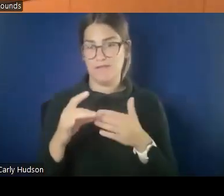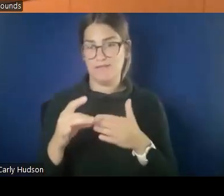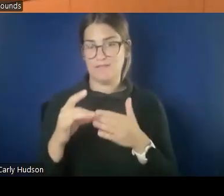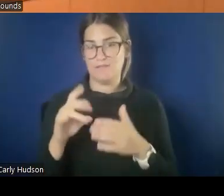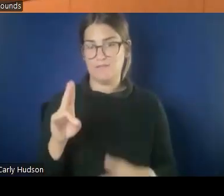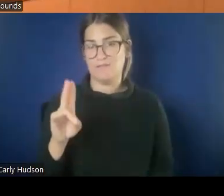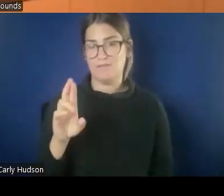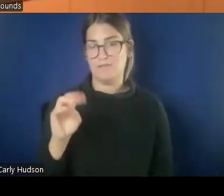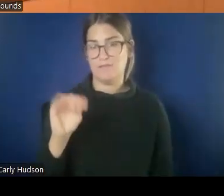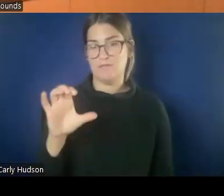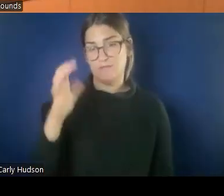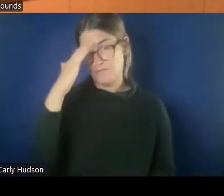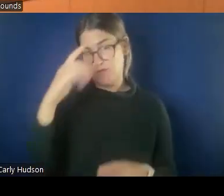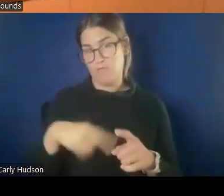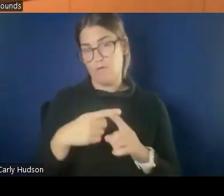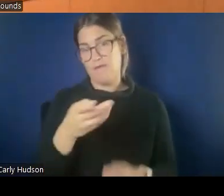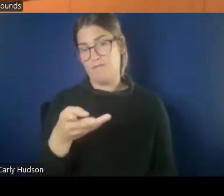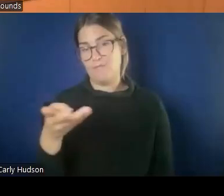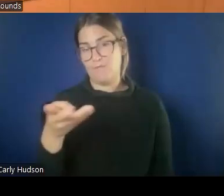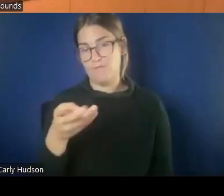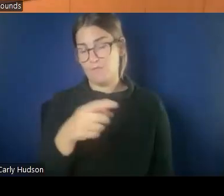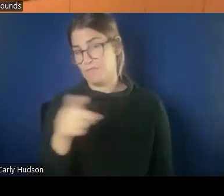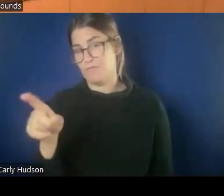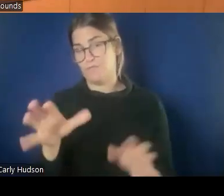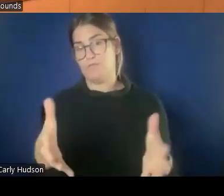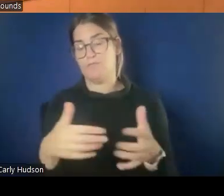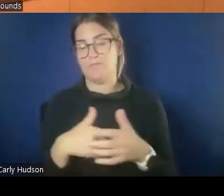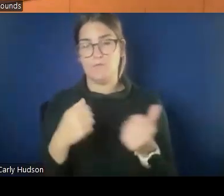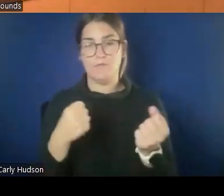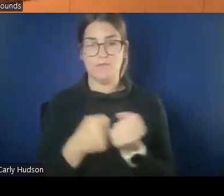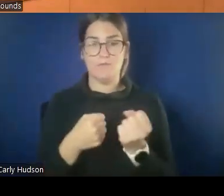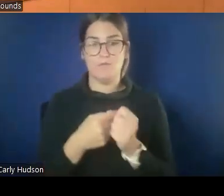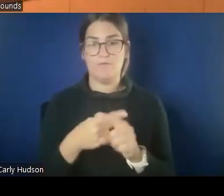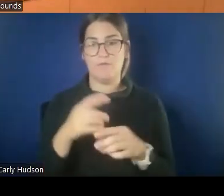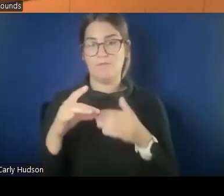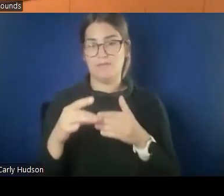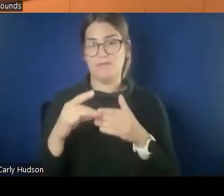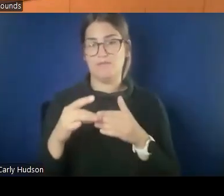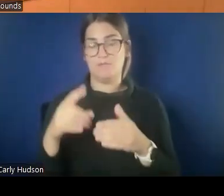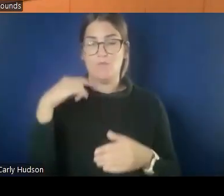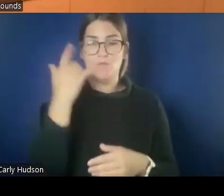know about you what would support what support from leadership would look like to you thank